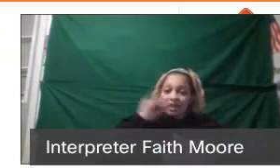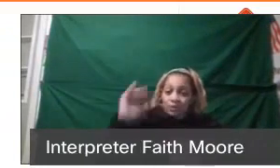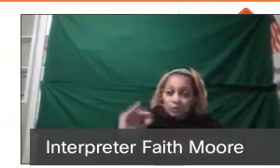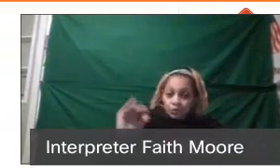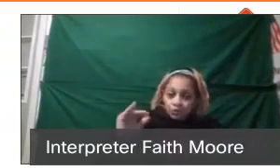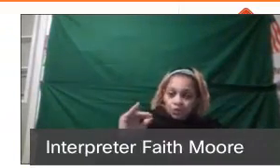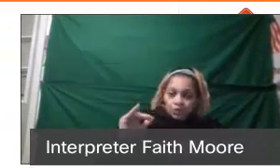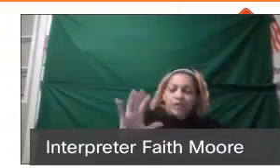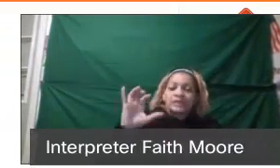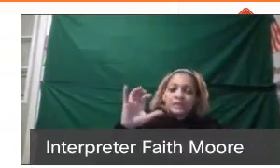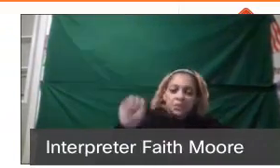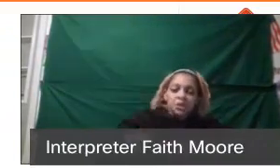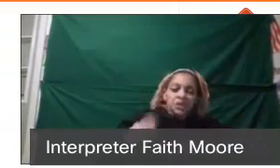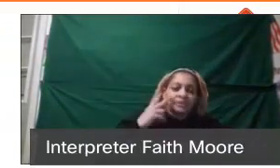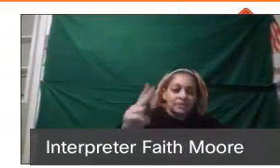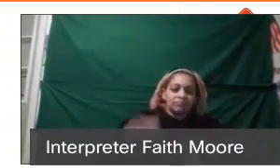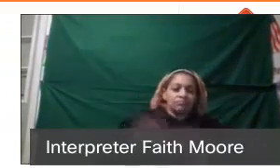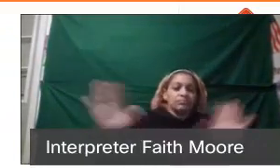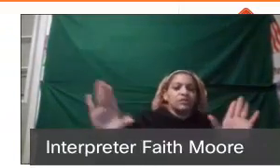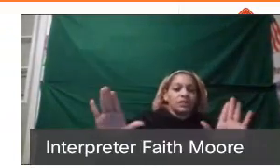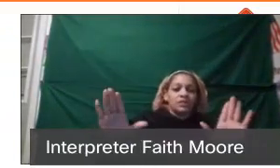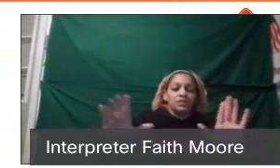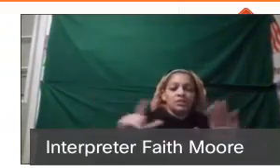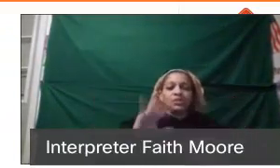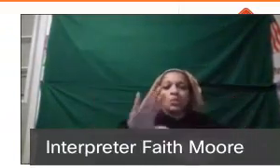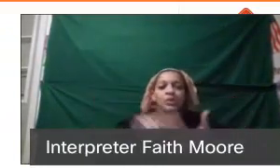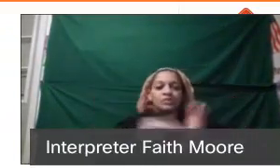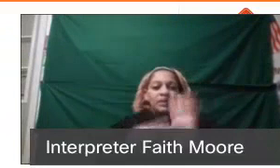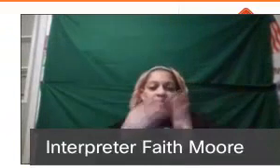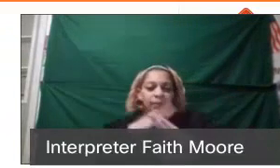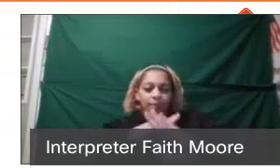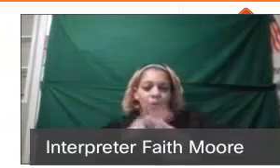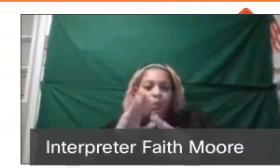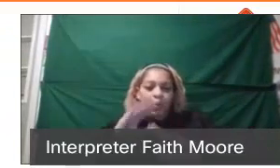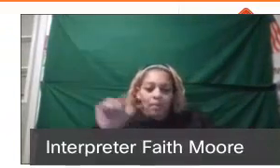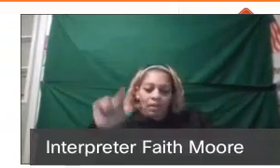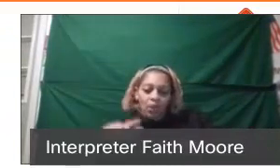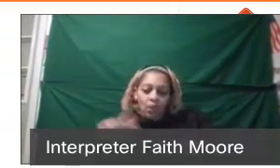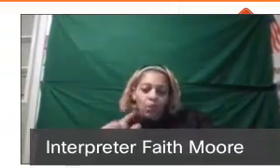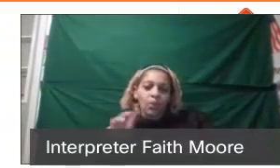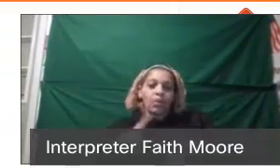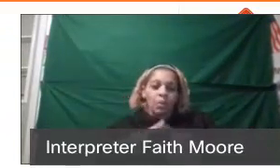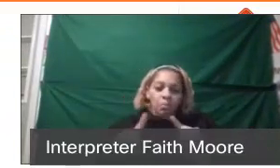Um, at the ramp, so. Think that's that's essentially it did that answer your question?